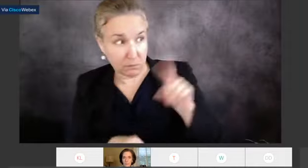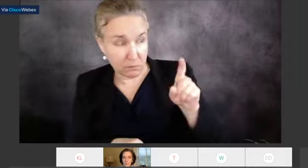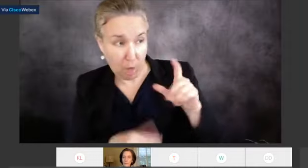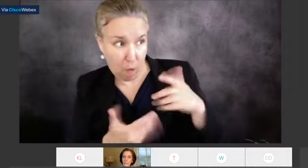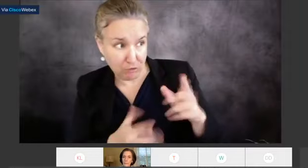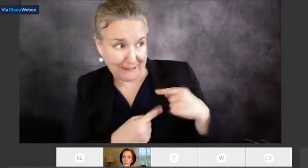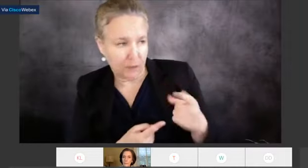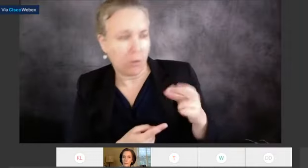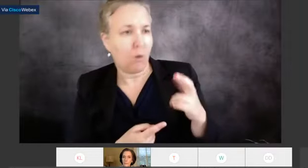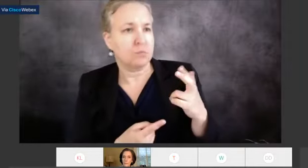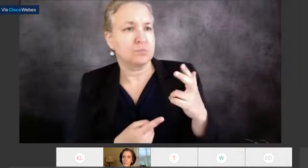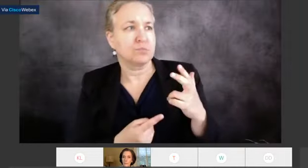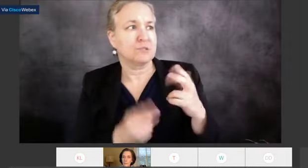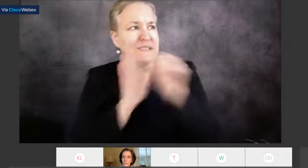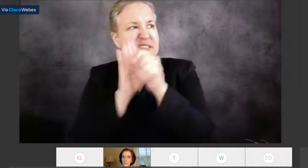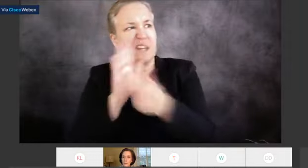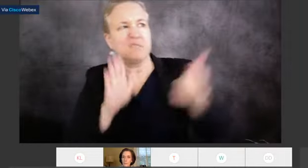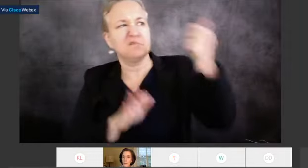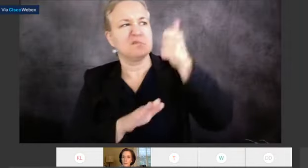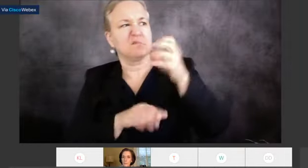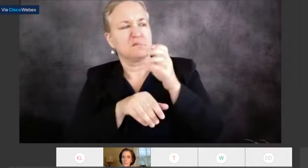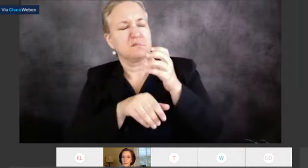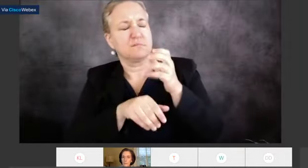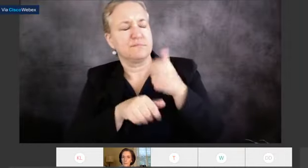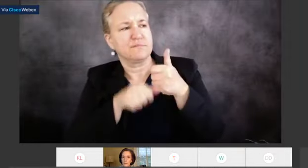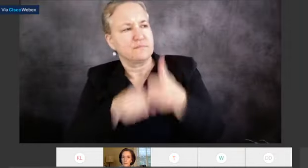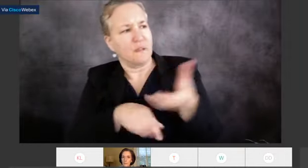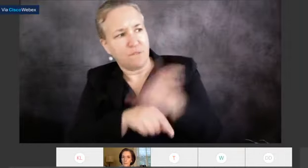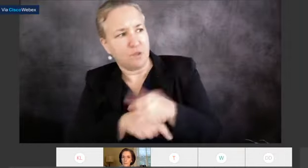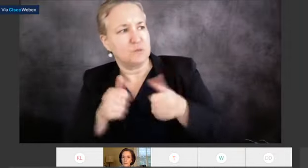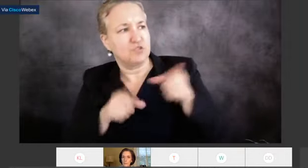the enforcement of the state regulations at this point